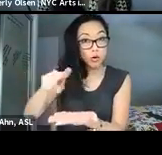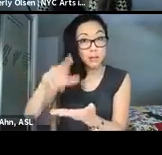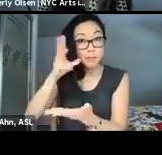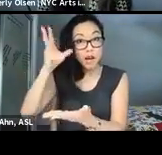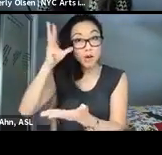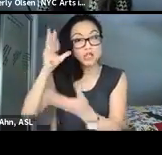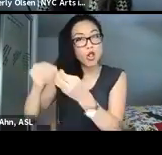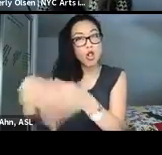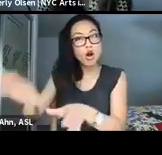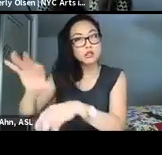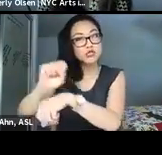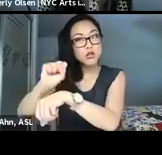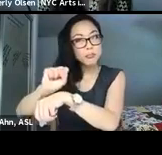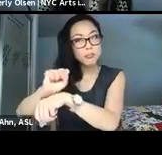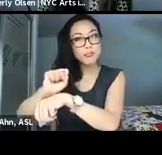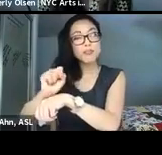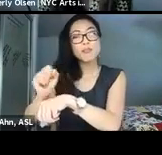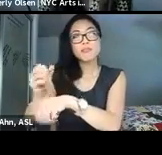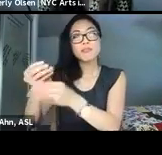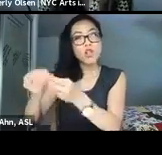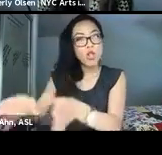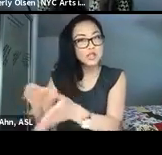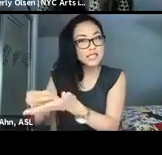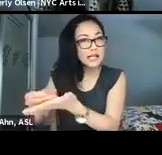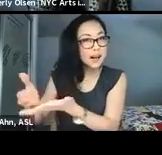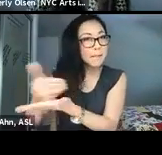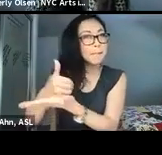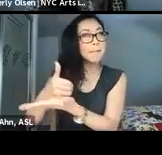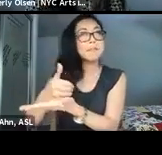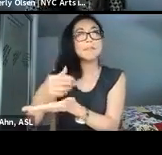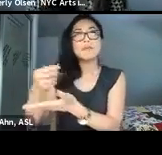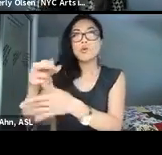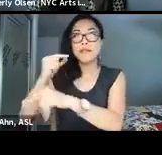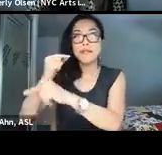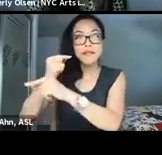different of groups of students that come to Ballet Hispanico specifically, right. When